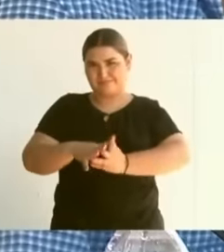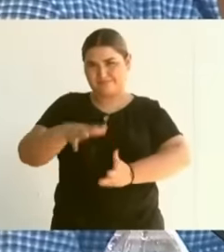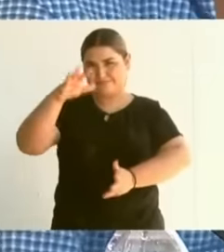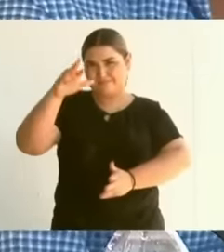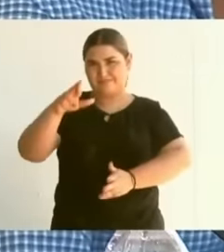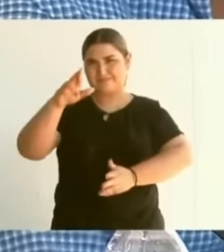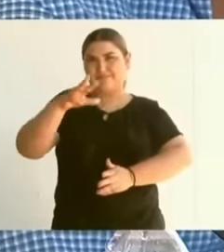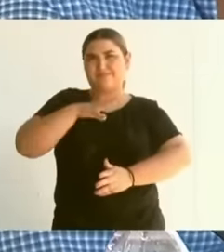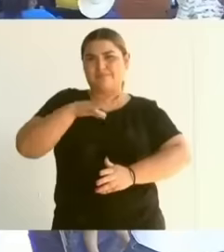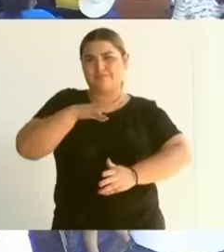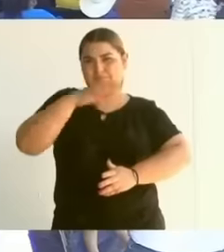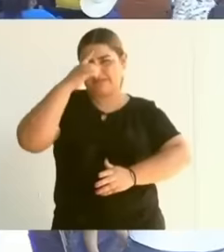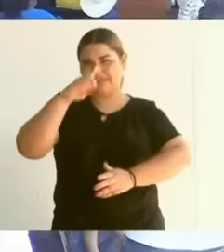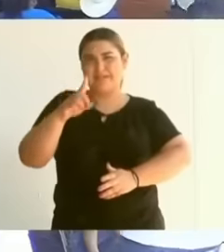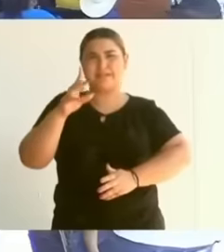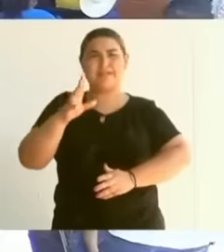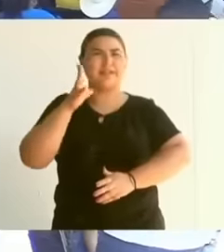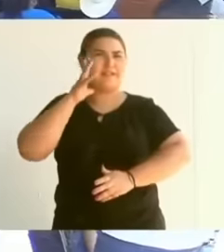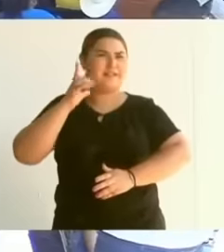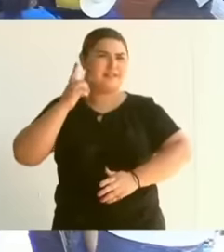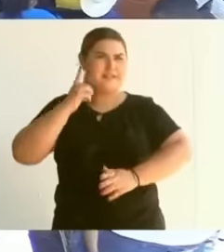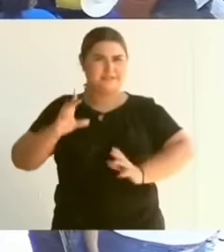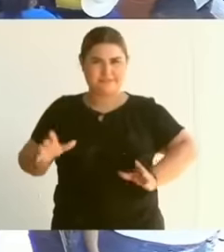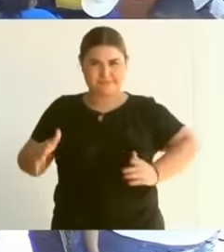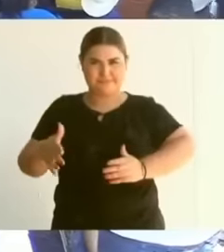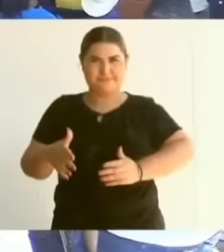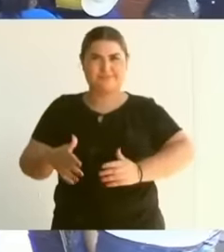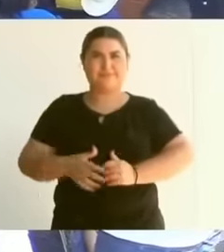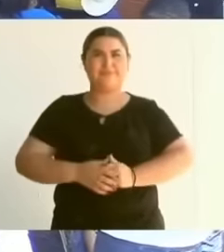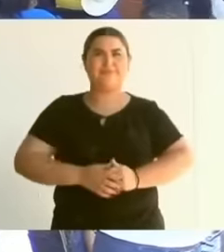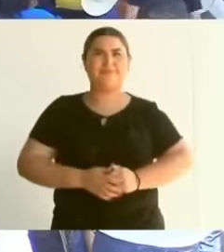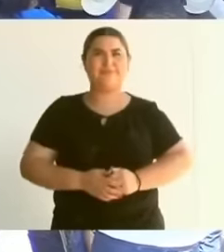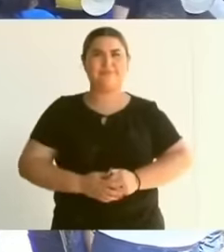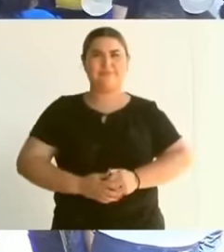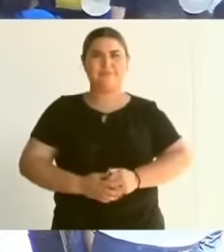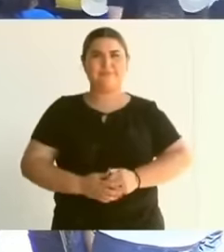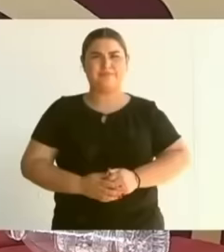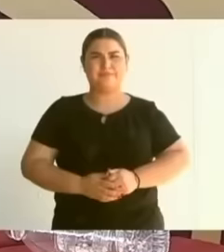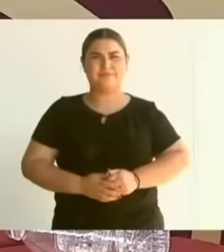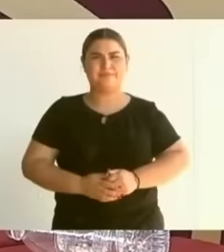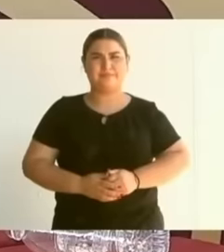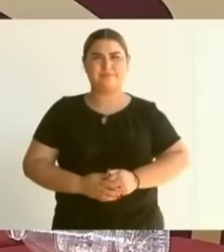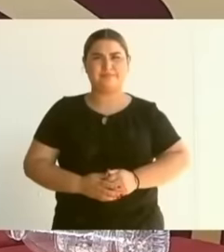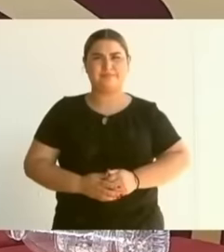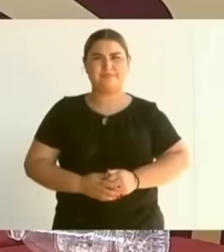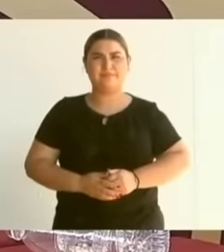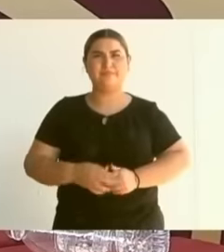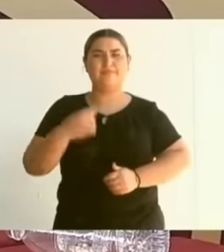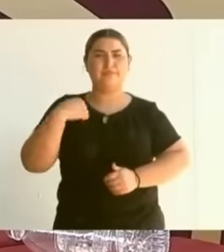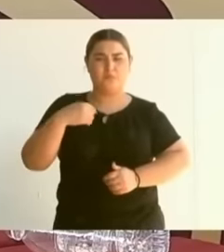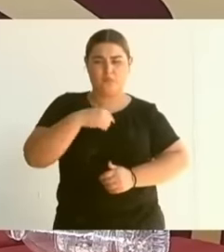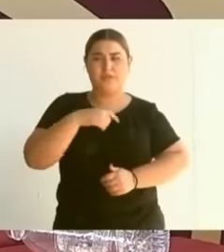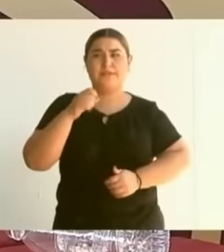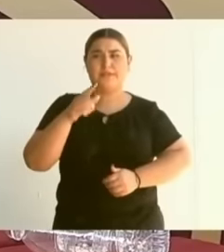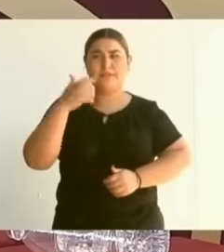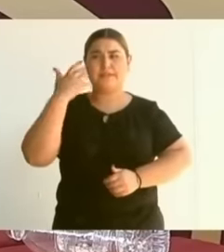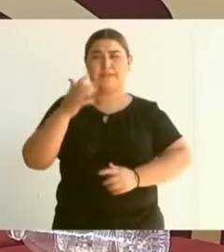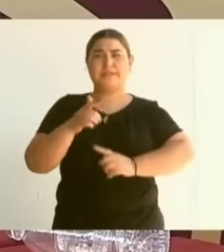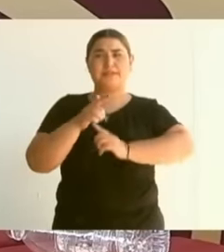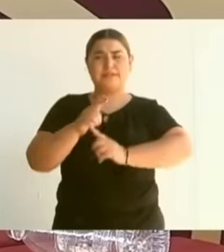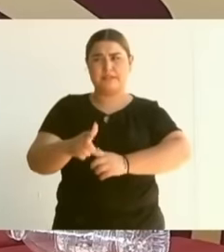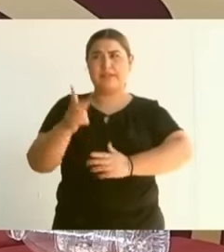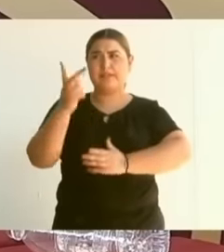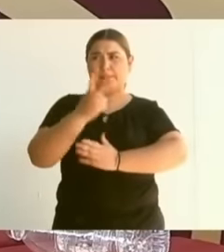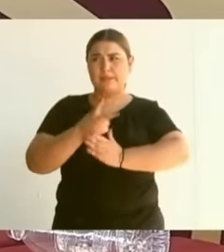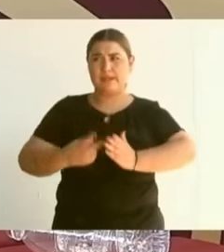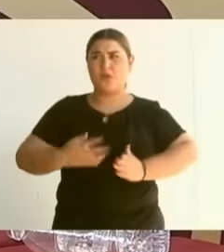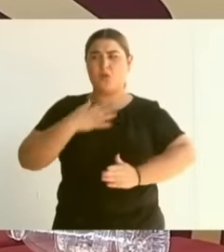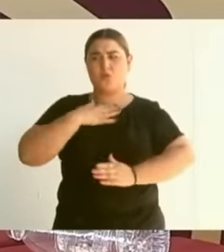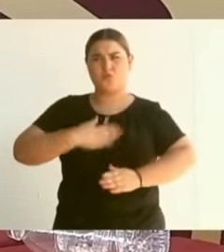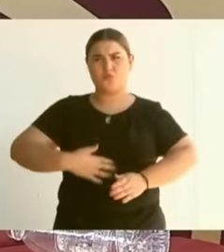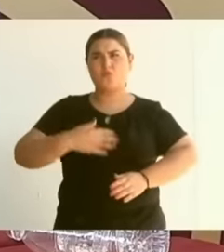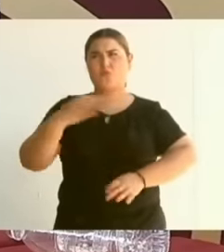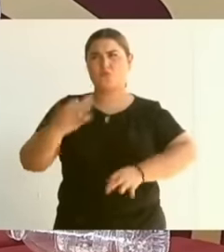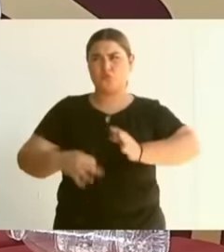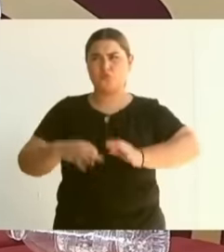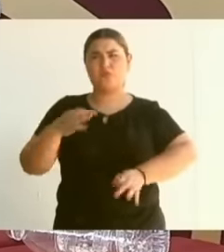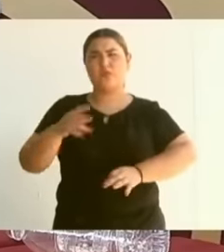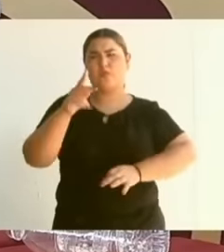Congress and continue with the Justice plan for the Yaqui people and with the Justice plans for